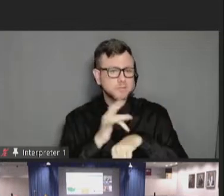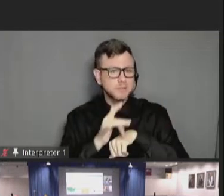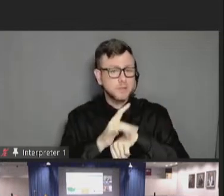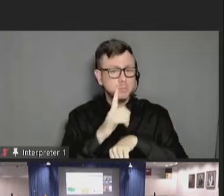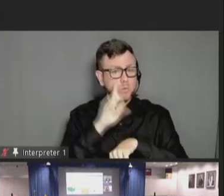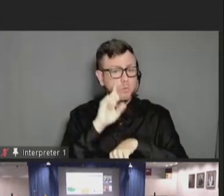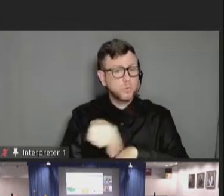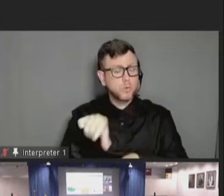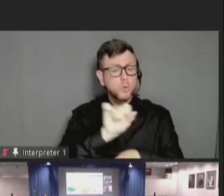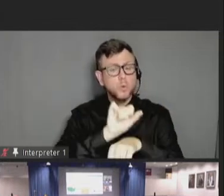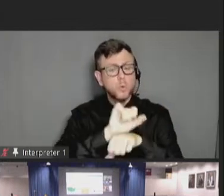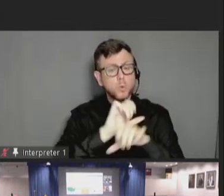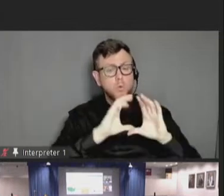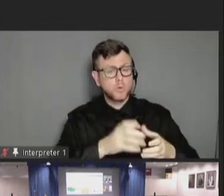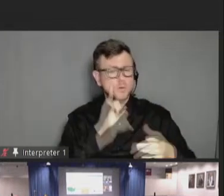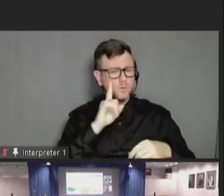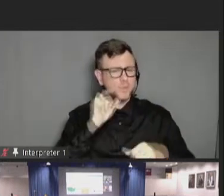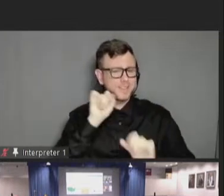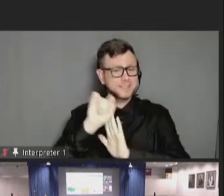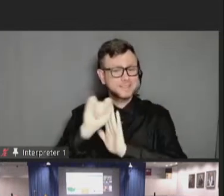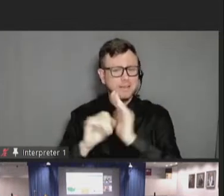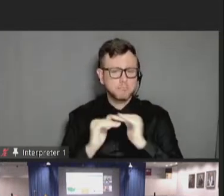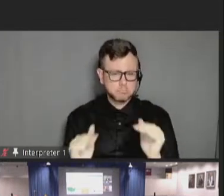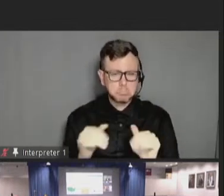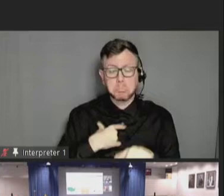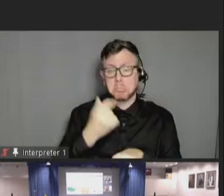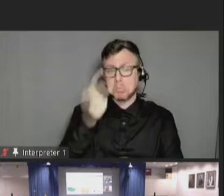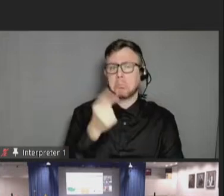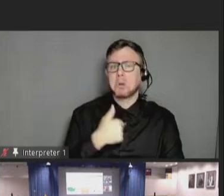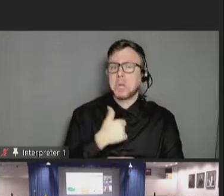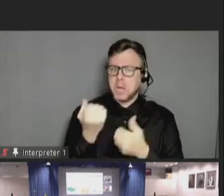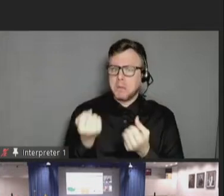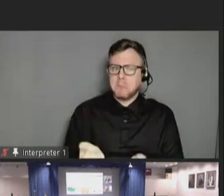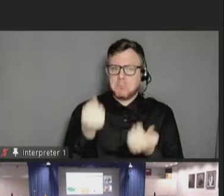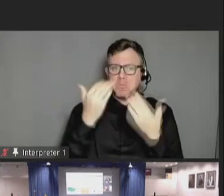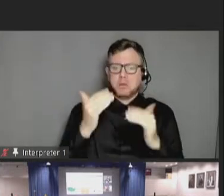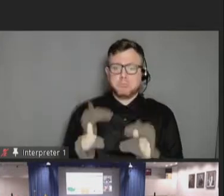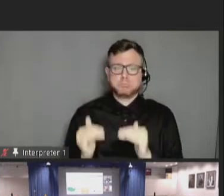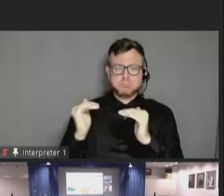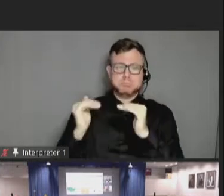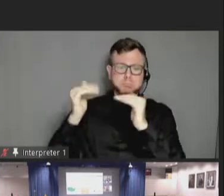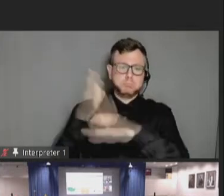the workforce at the state level. And a number of them are advancing CHWs' roles in Medicaid.